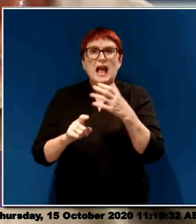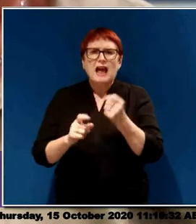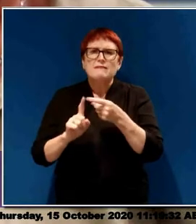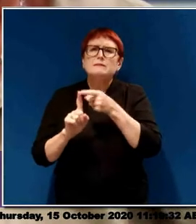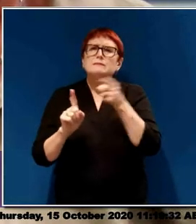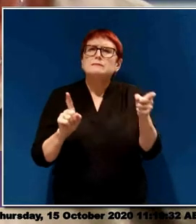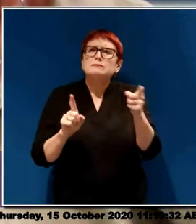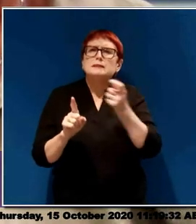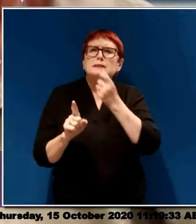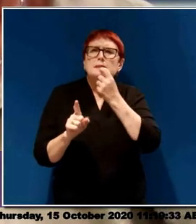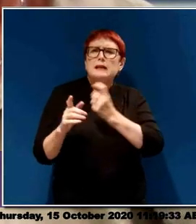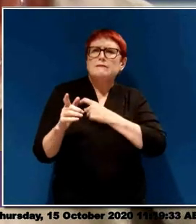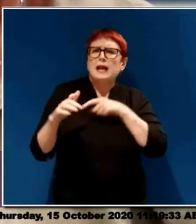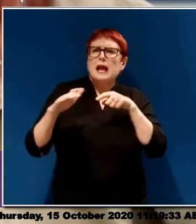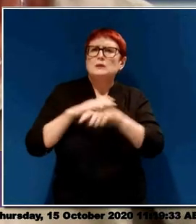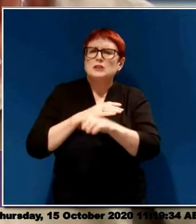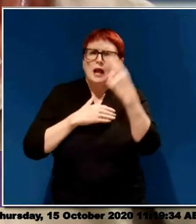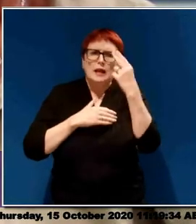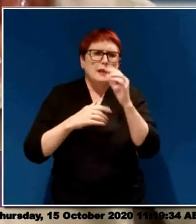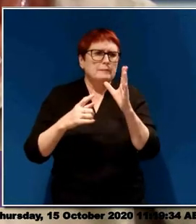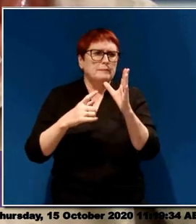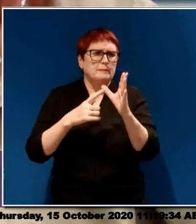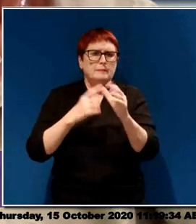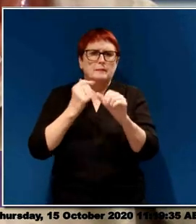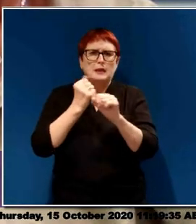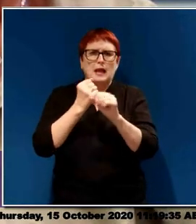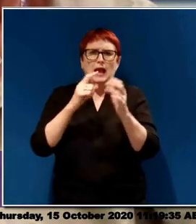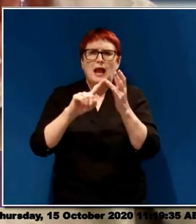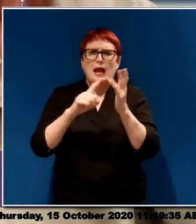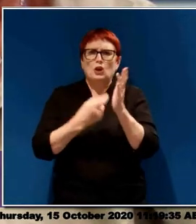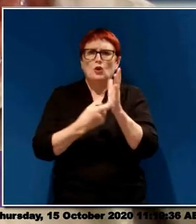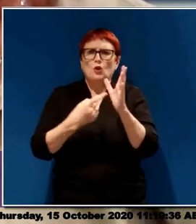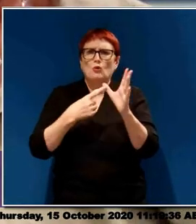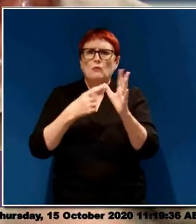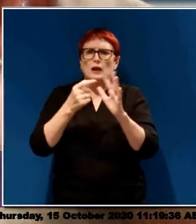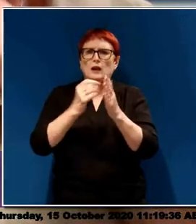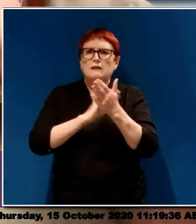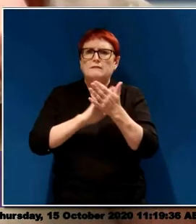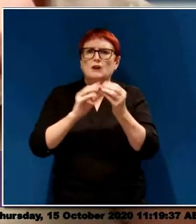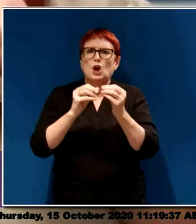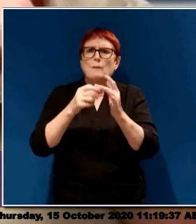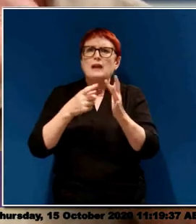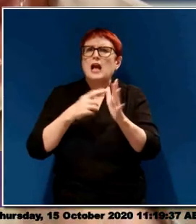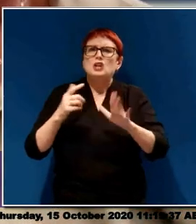very rarely leaves the house. Like he said, he sleeps a lot.